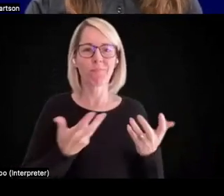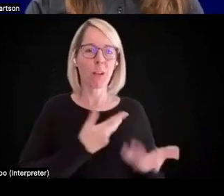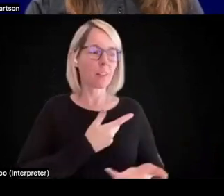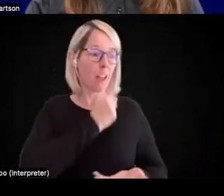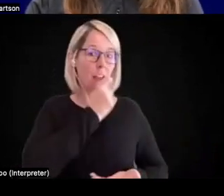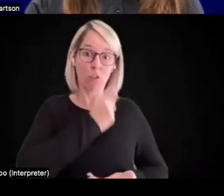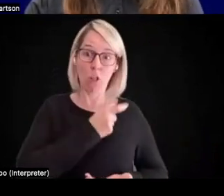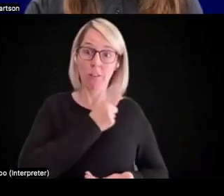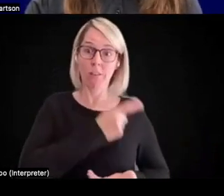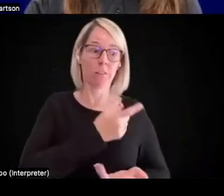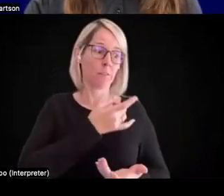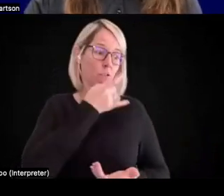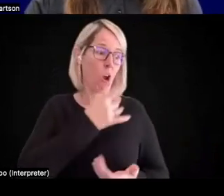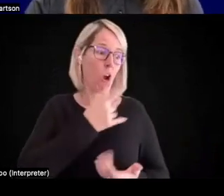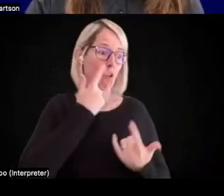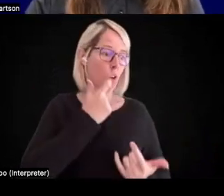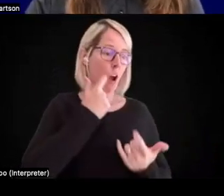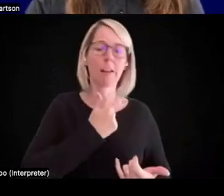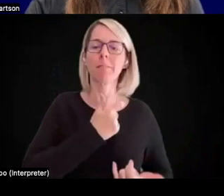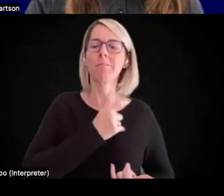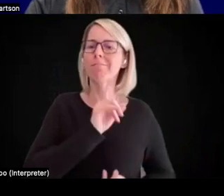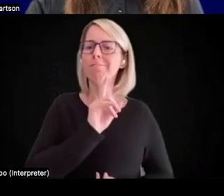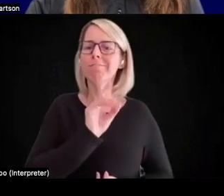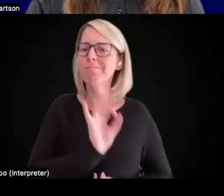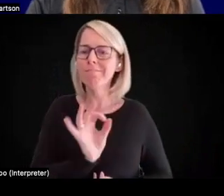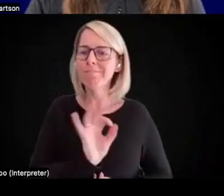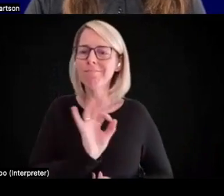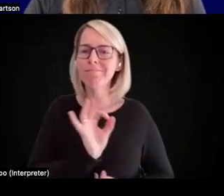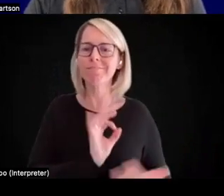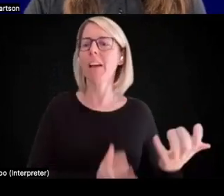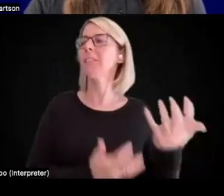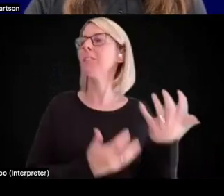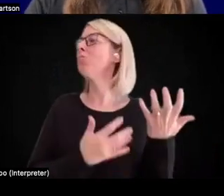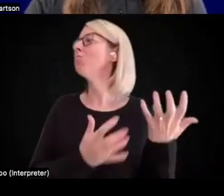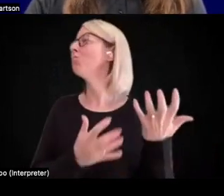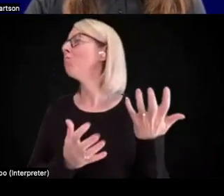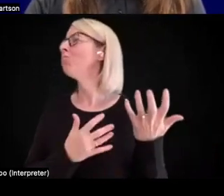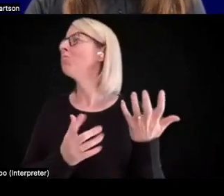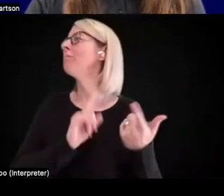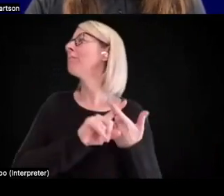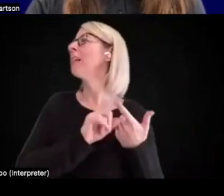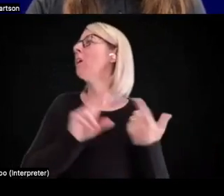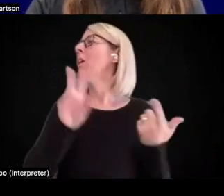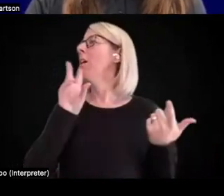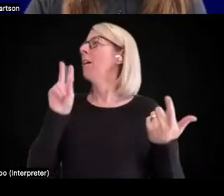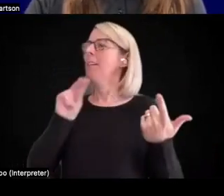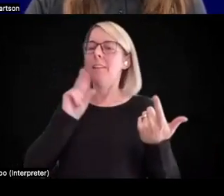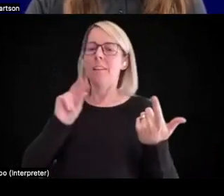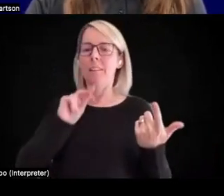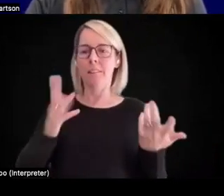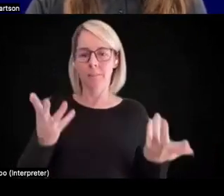emotion is not reciprocated or acknowledged. Let's look at another example. A toddler is